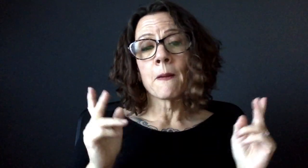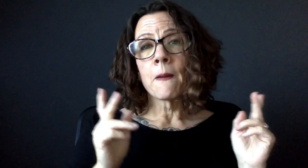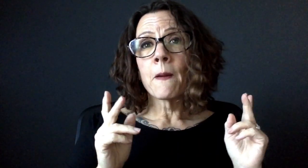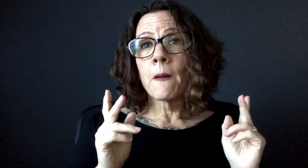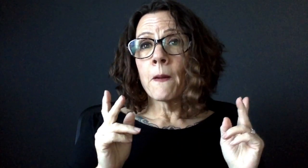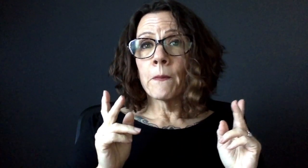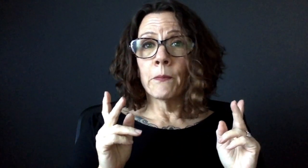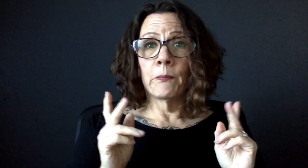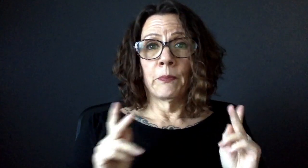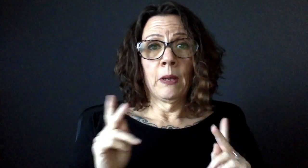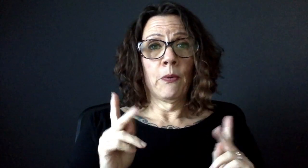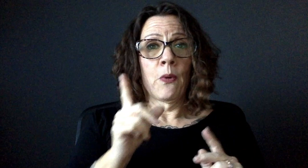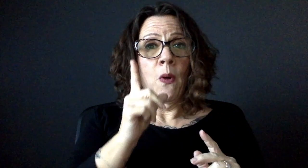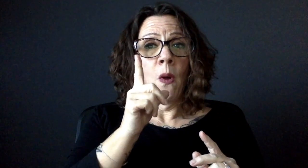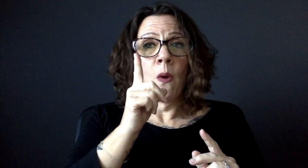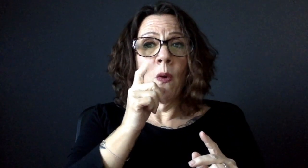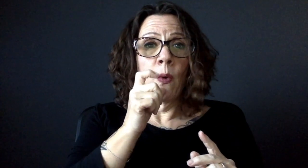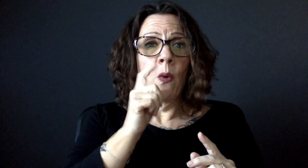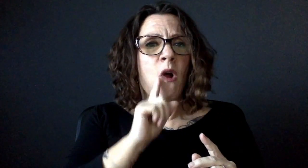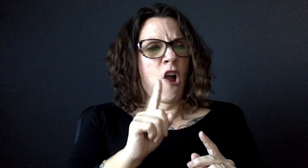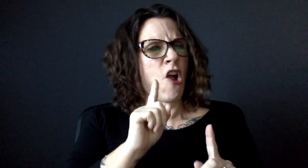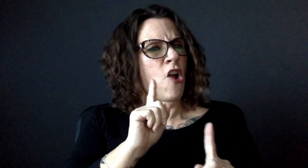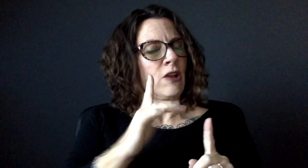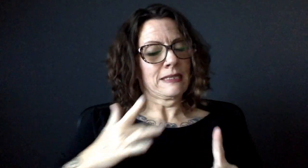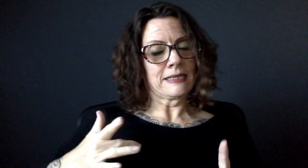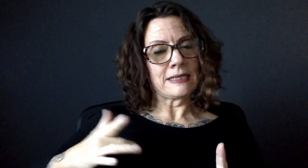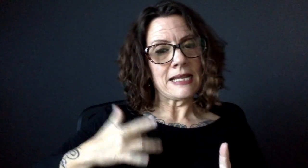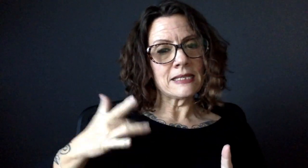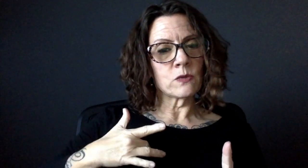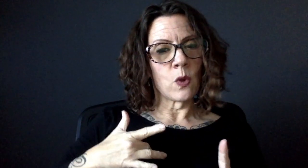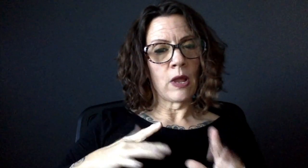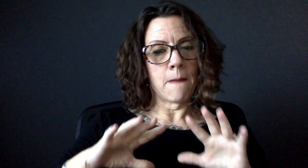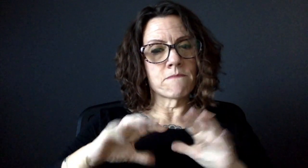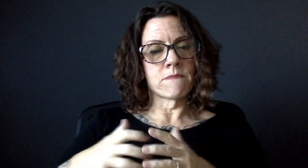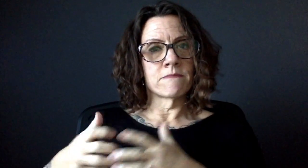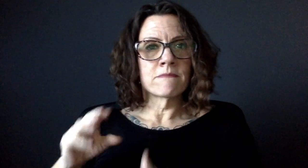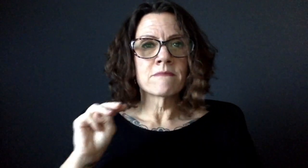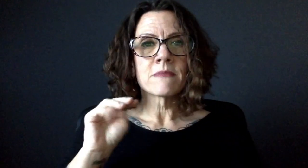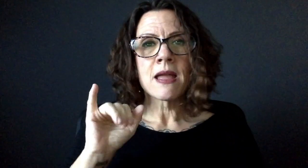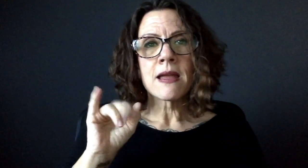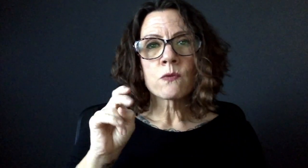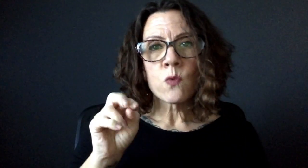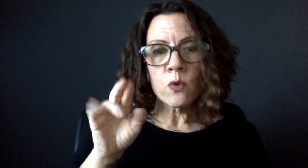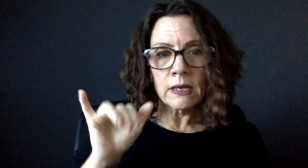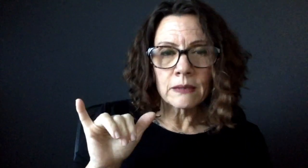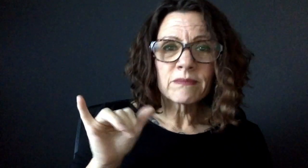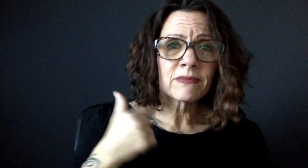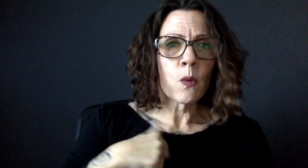people who are a sensory minority,